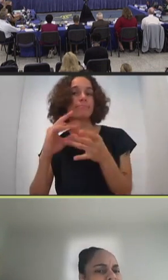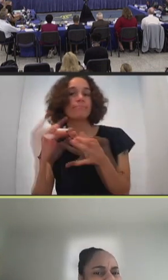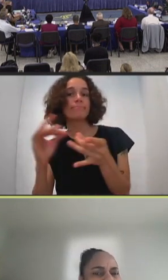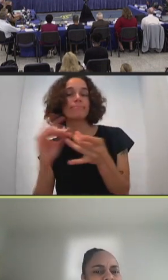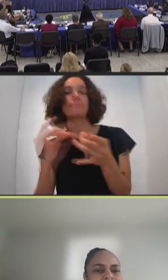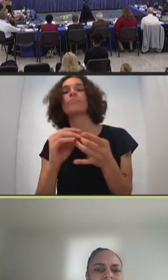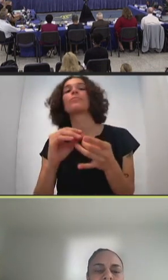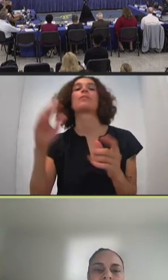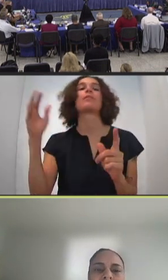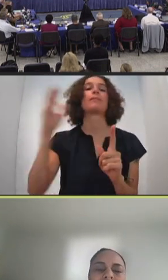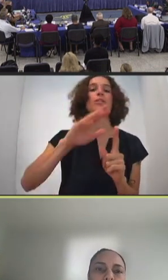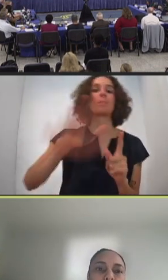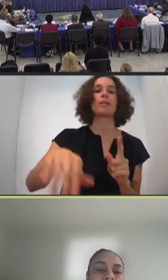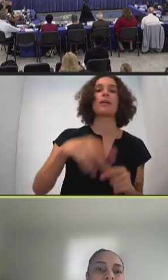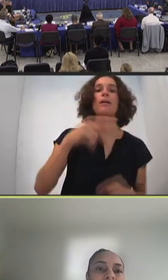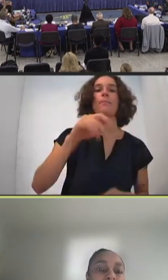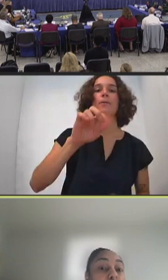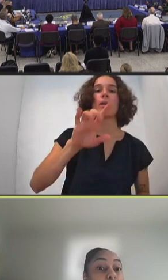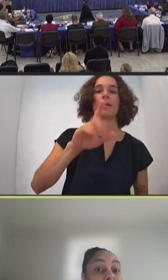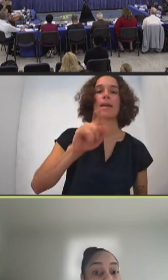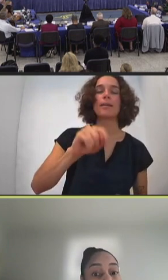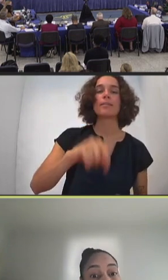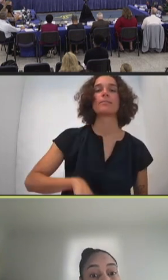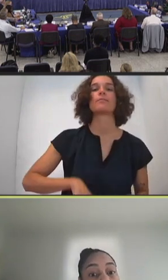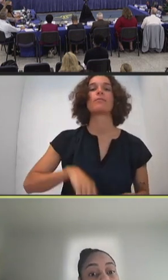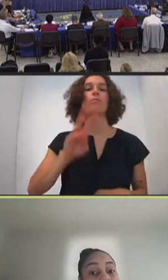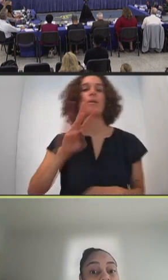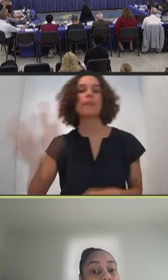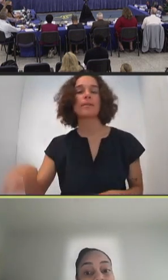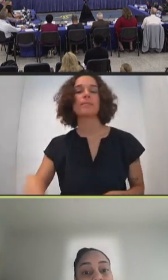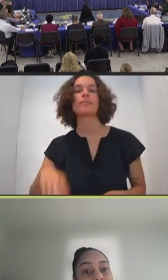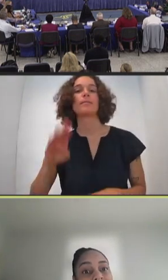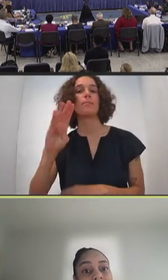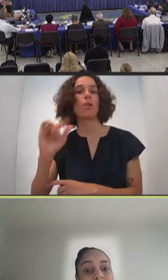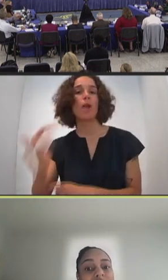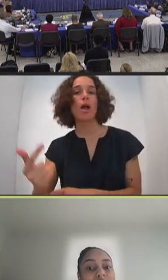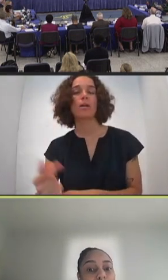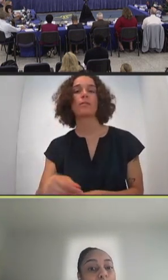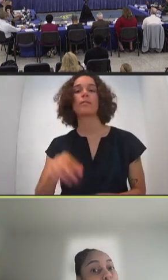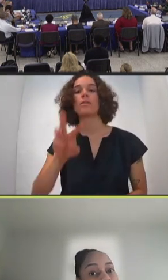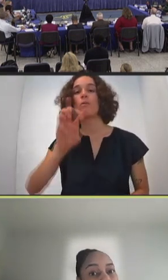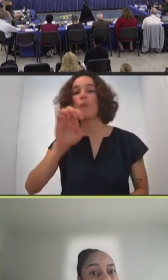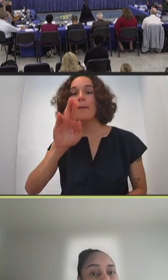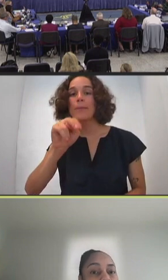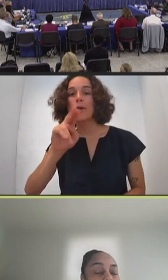podcasts. We are -- they're hosting webinars and panel discussions to promote the campaign,